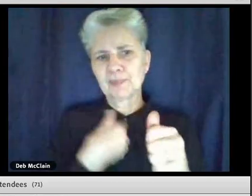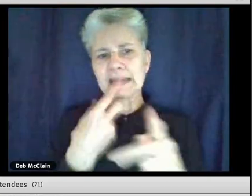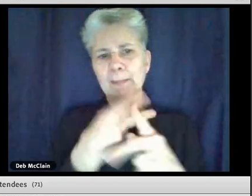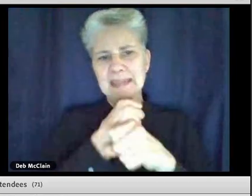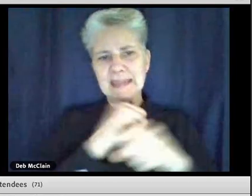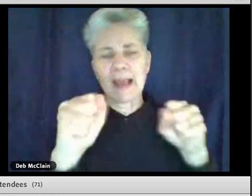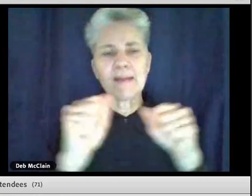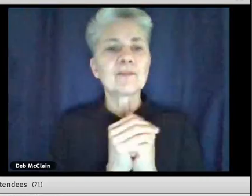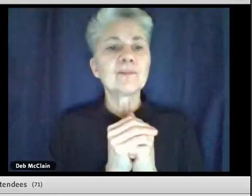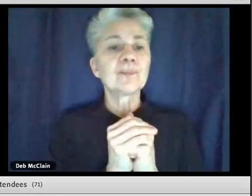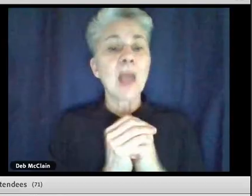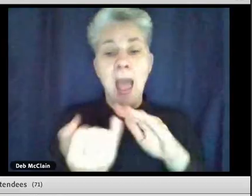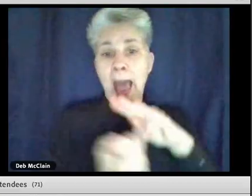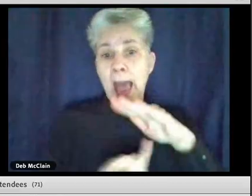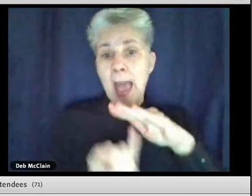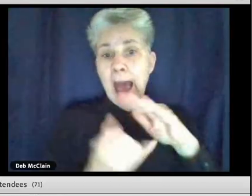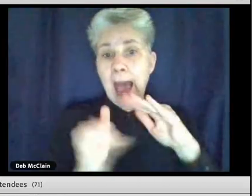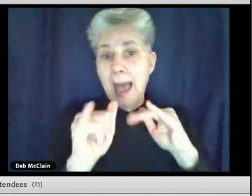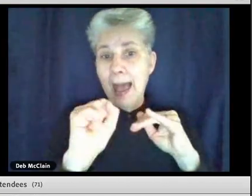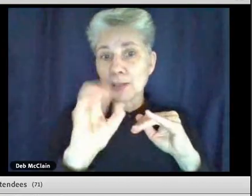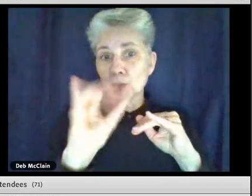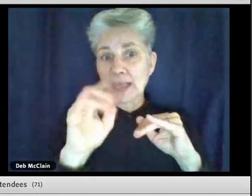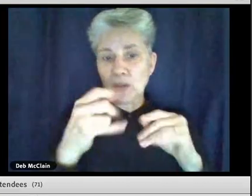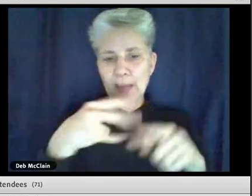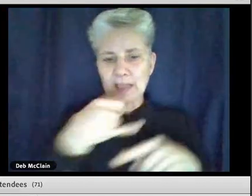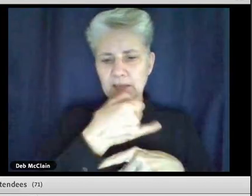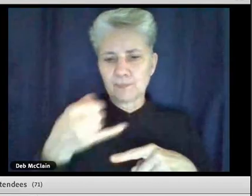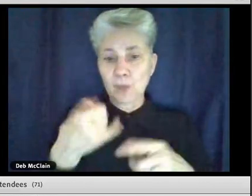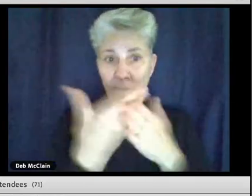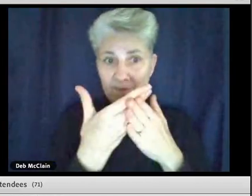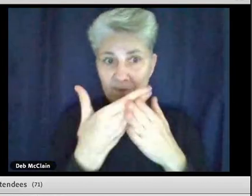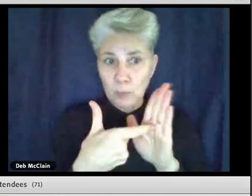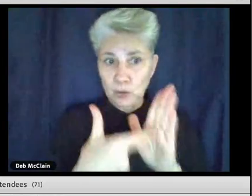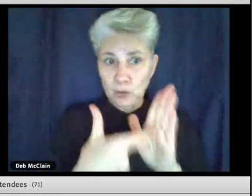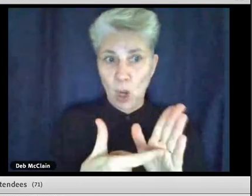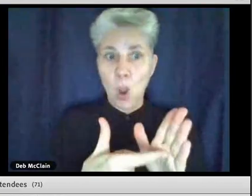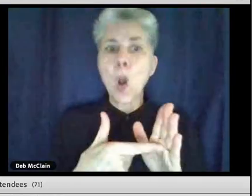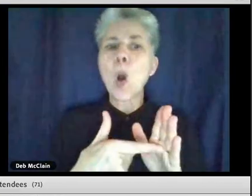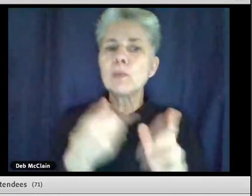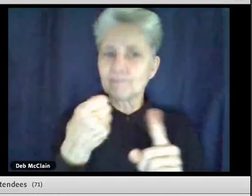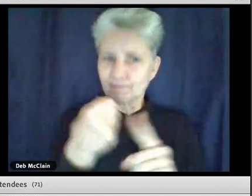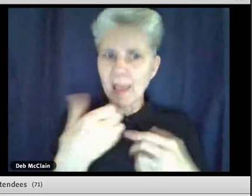Isolation is exactly what it means. It means you're confirmed or showing symptoms, and you kind of put yourself in quarantine,